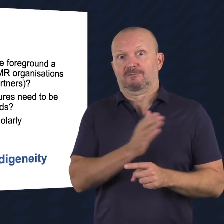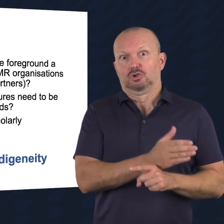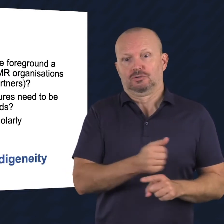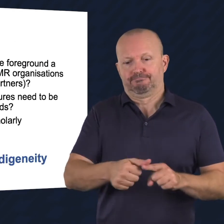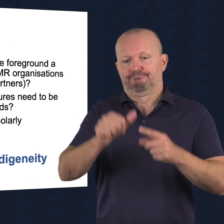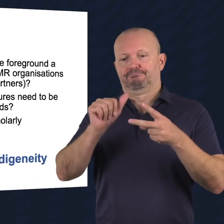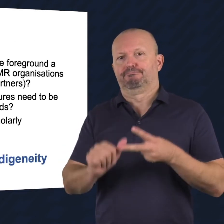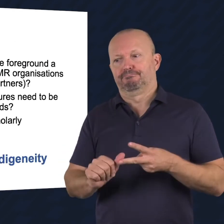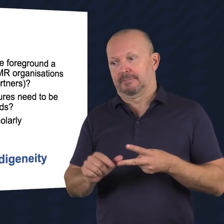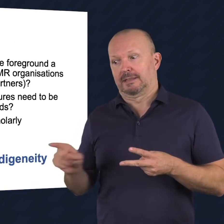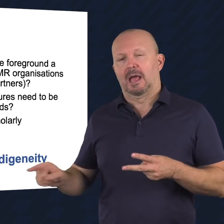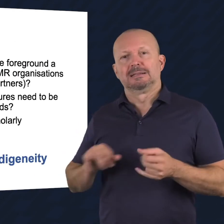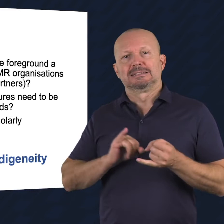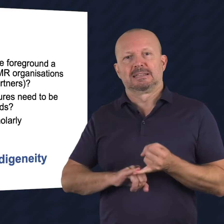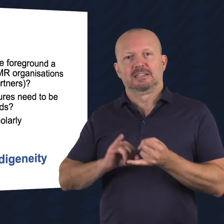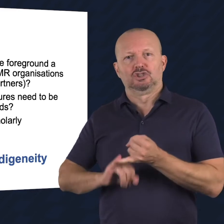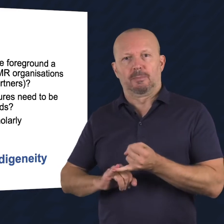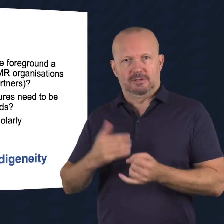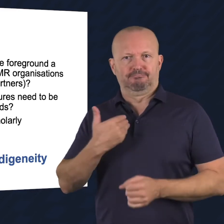Nau mai, haere mai, piki mai.